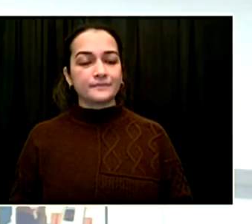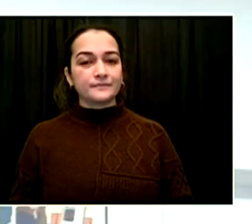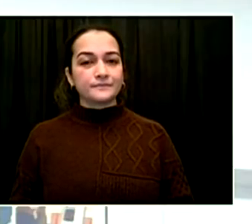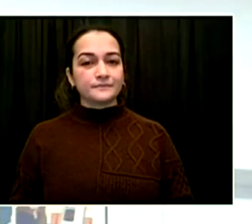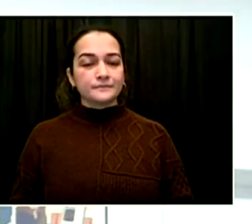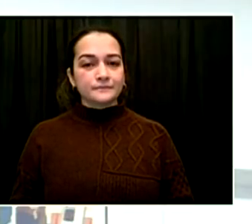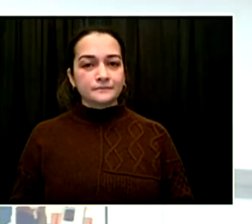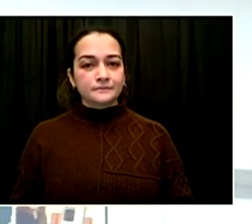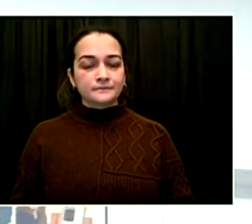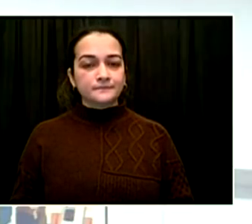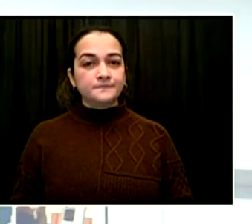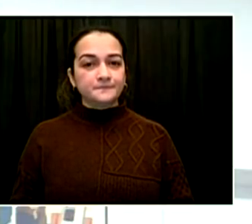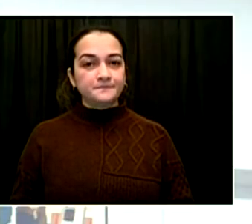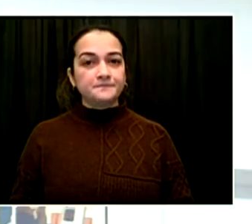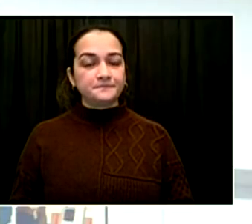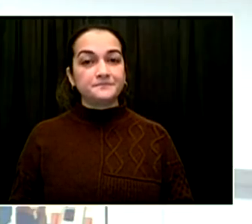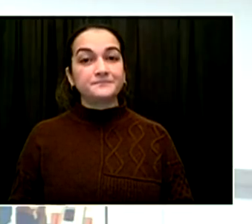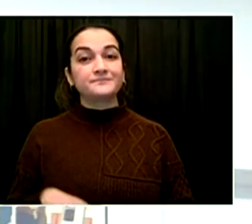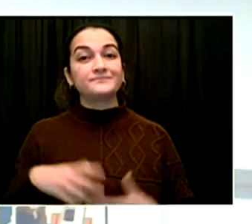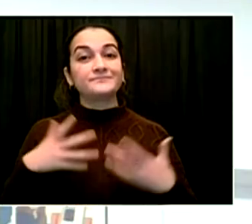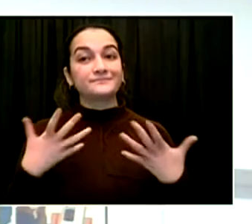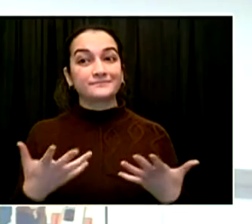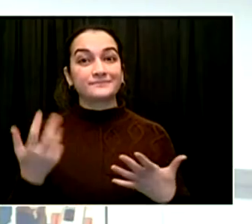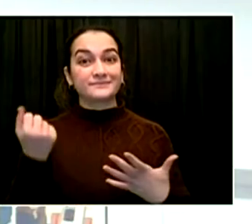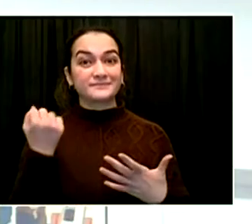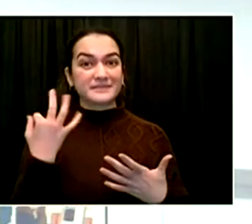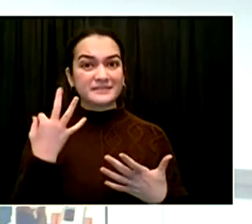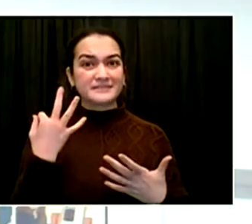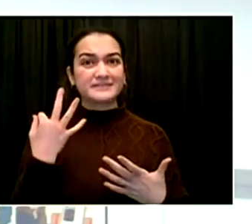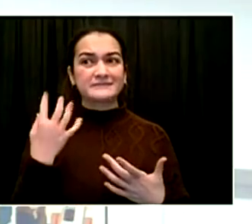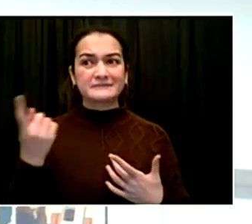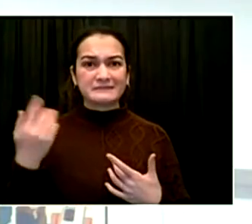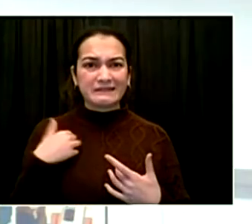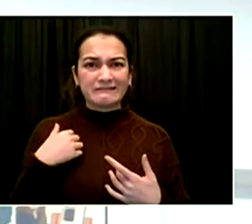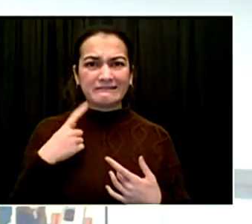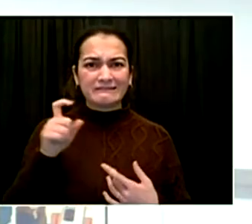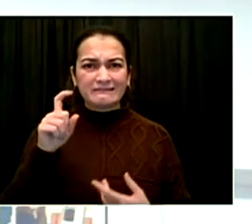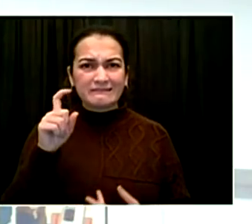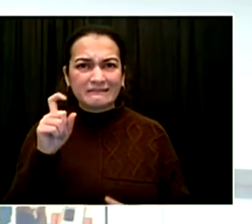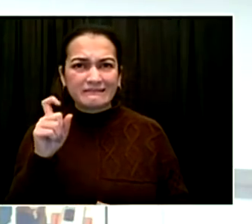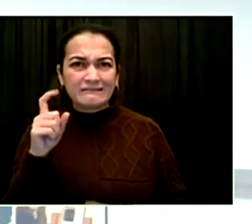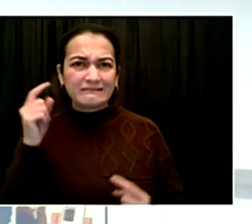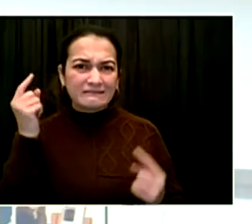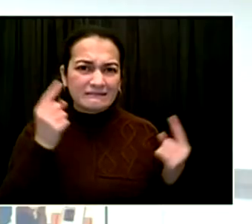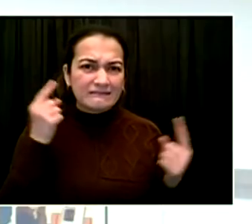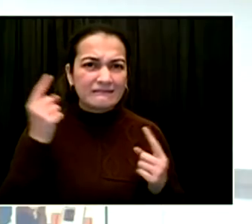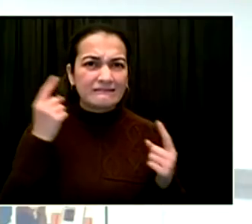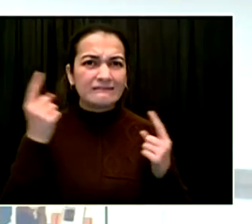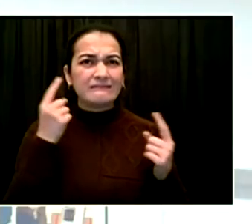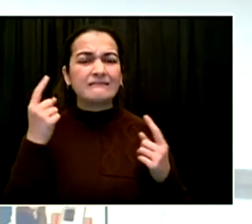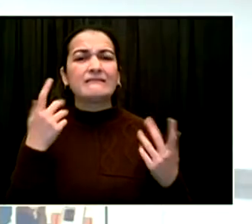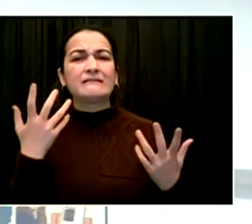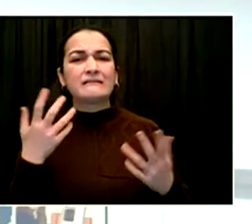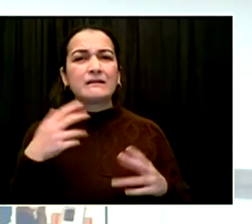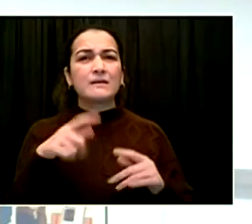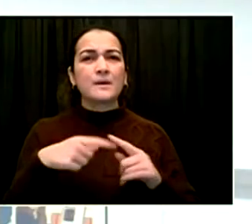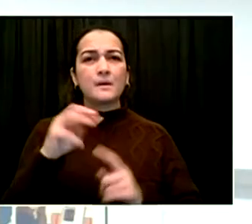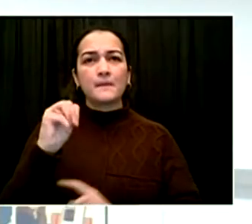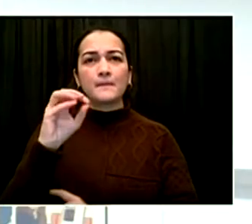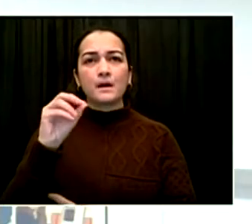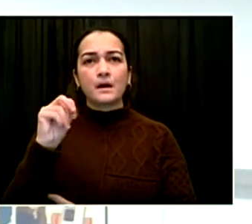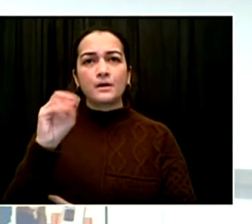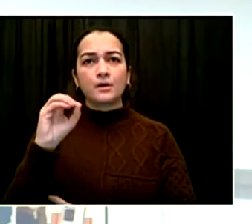GET THEM TO NEW YORKERS.